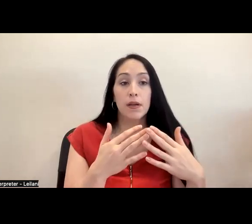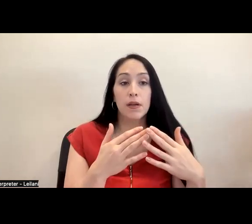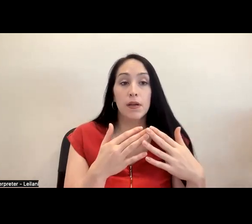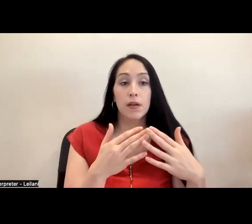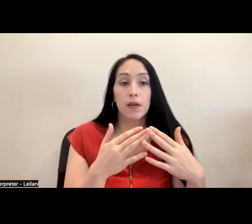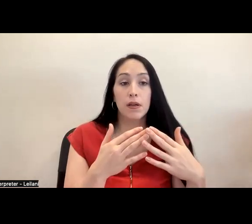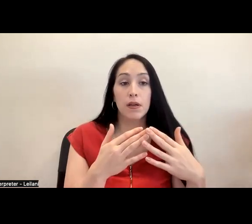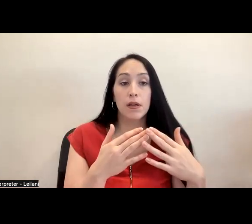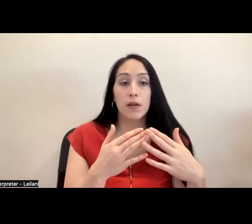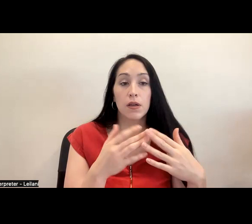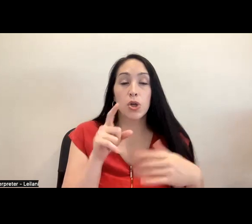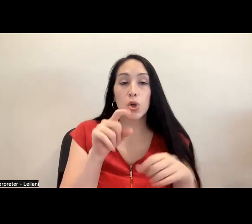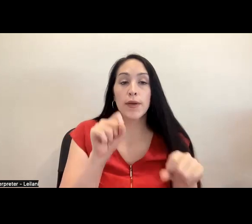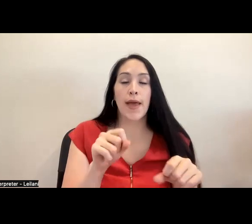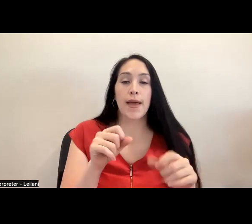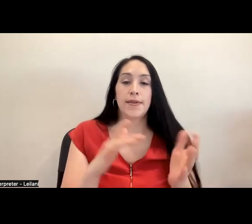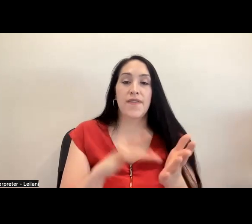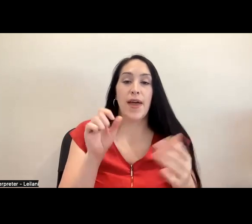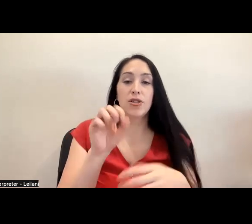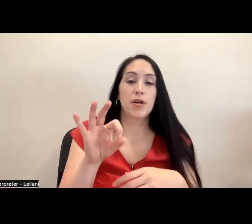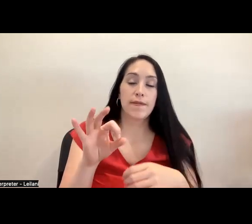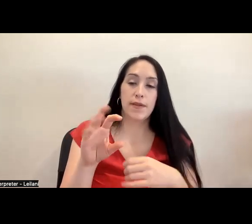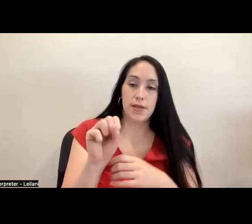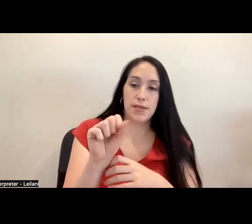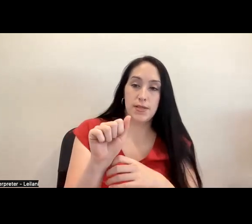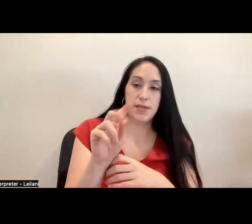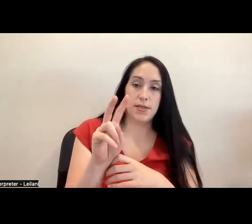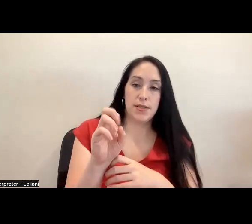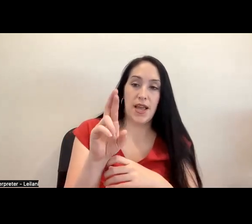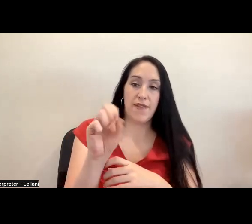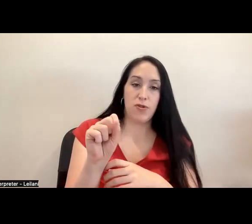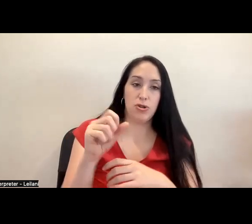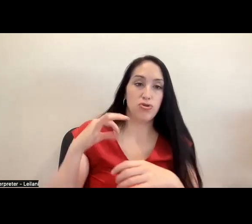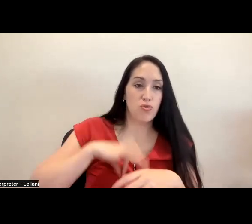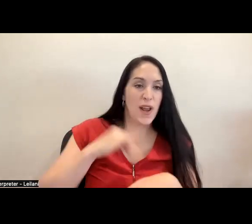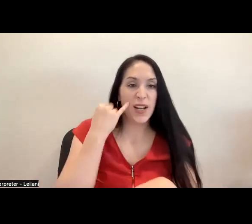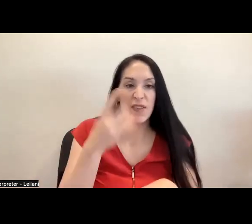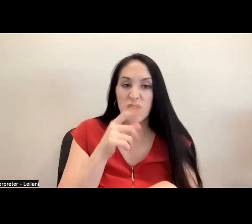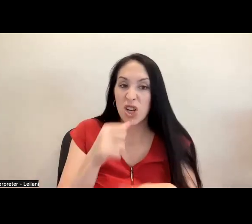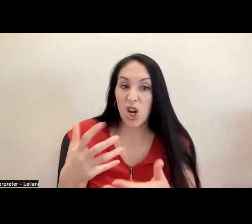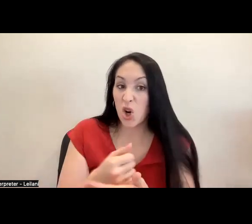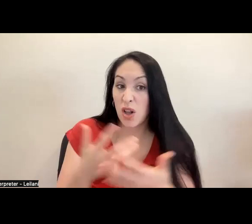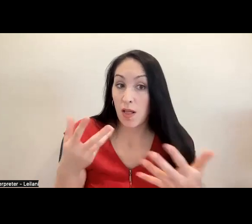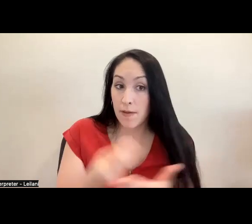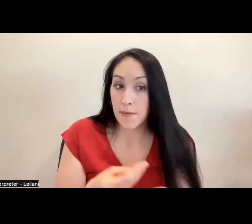the savers credit if they're not earning a lot, so you could set that up to be systematic,